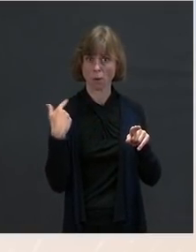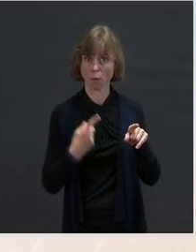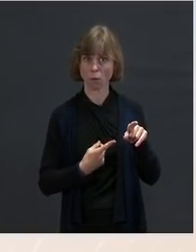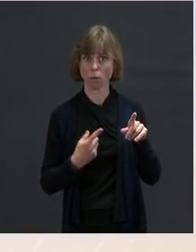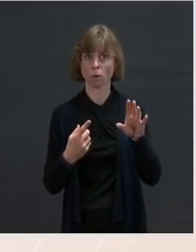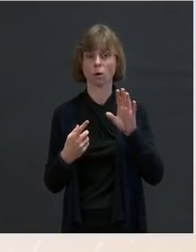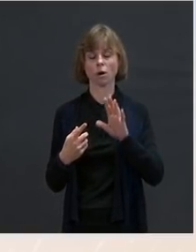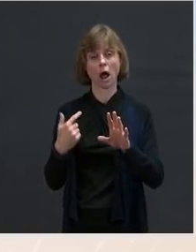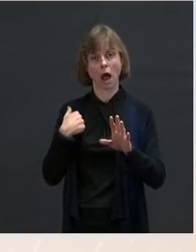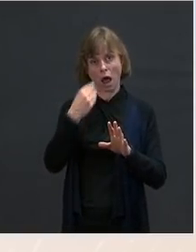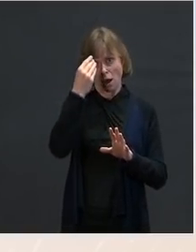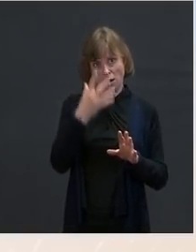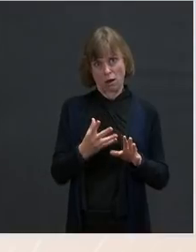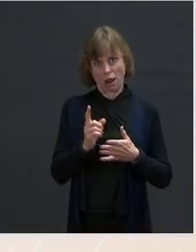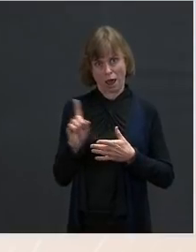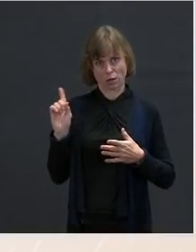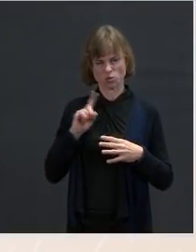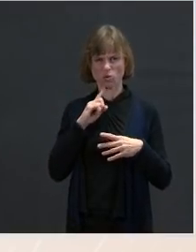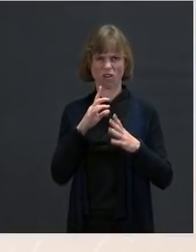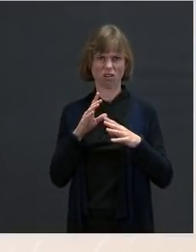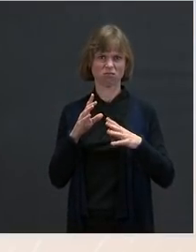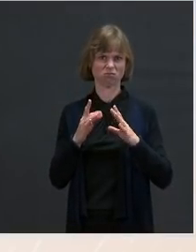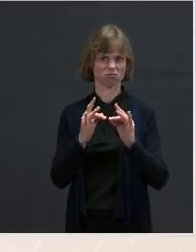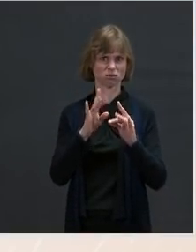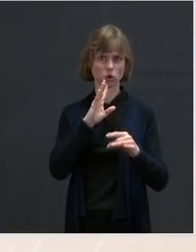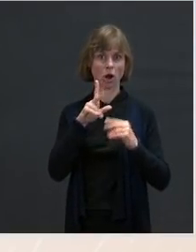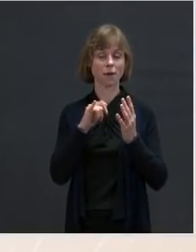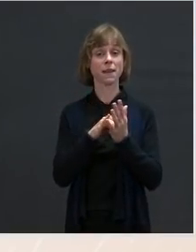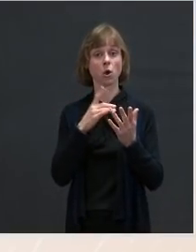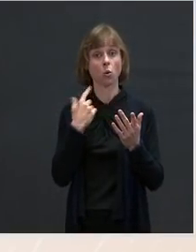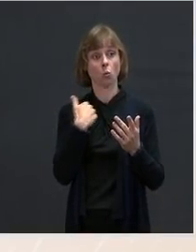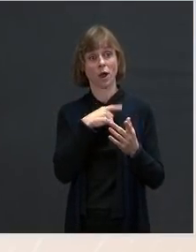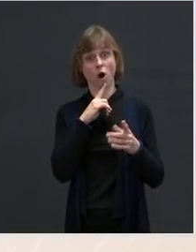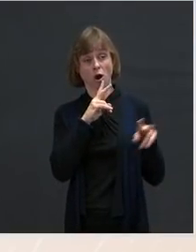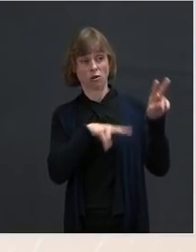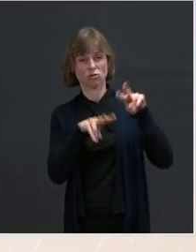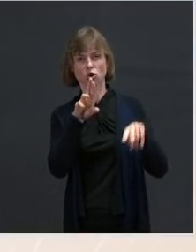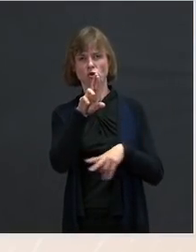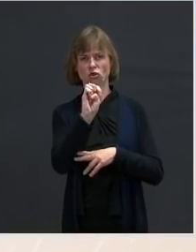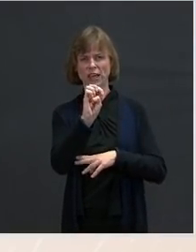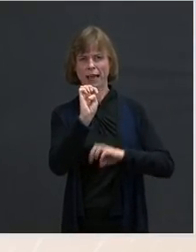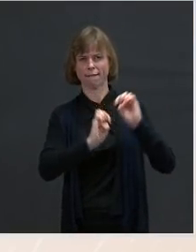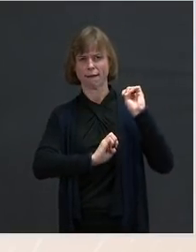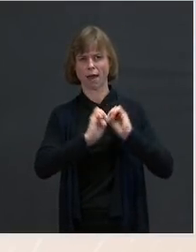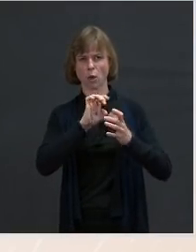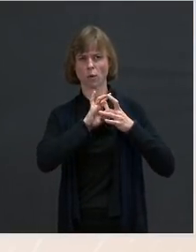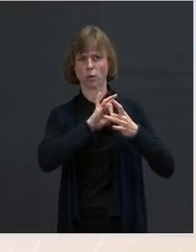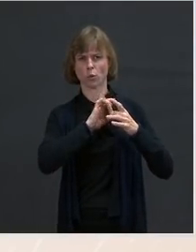when we talked about this a little bit, is that we are certainly recalibrating our relationship with Saudi Arabia. And part of what I mentioned